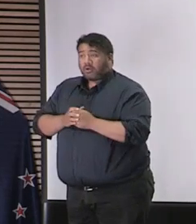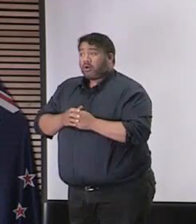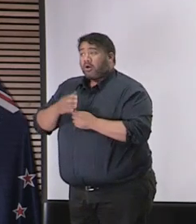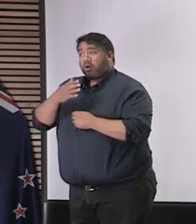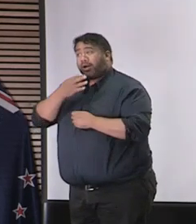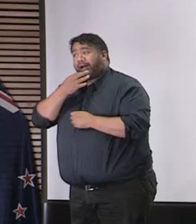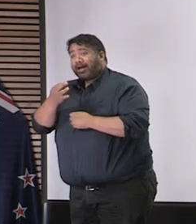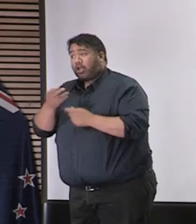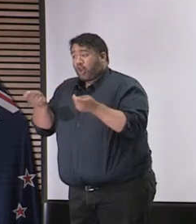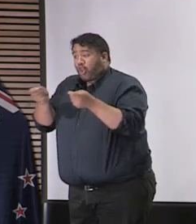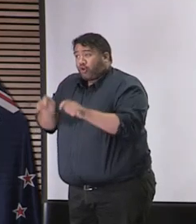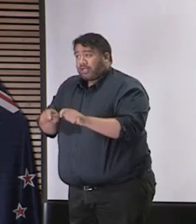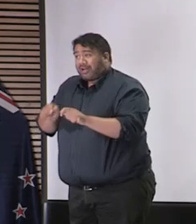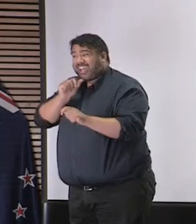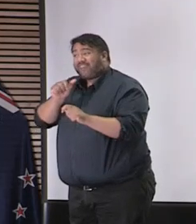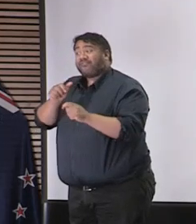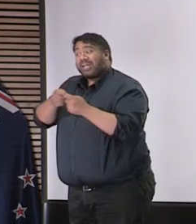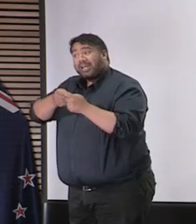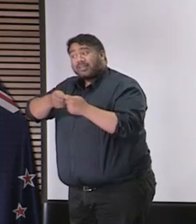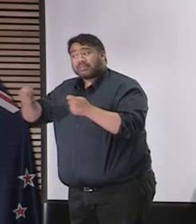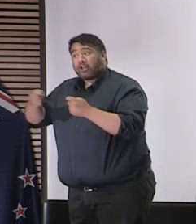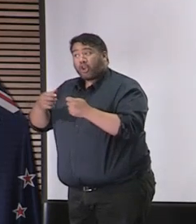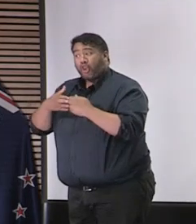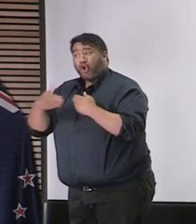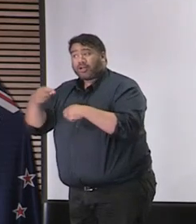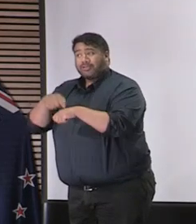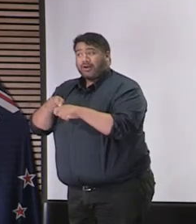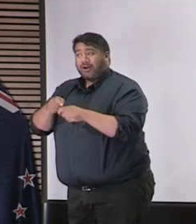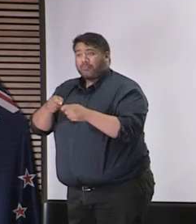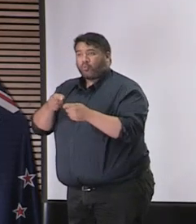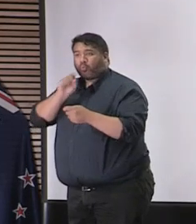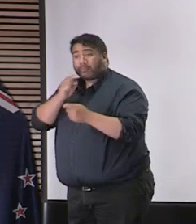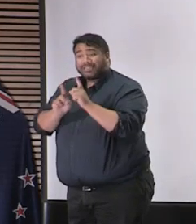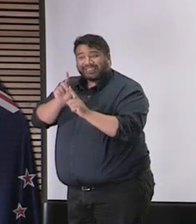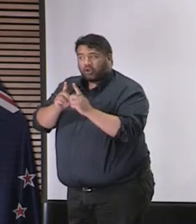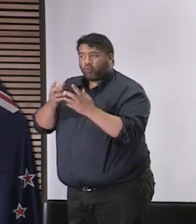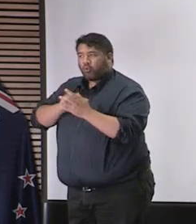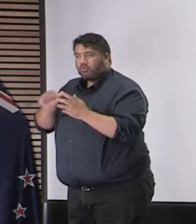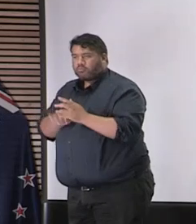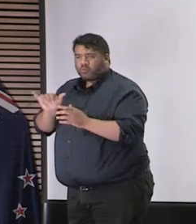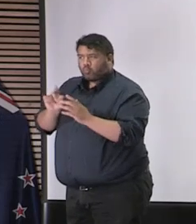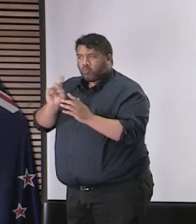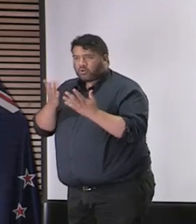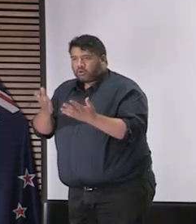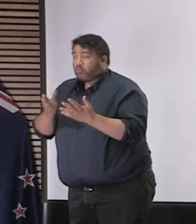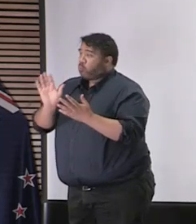there. ..people likely to stay in lockdown if the lockdown was to be extended is it only cities where spread is more